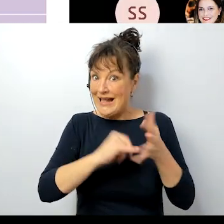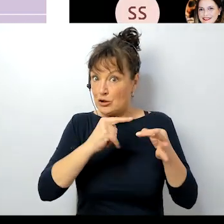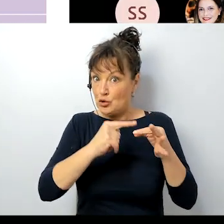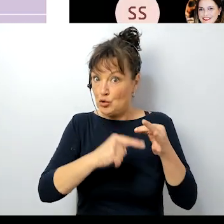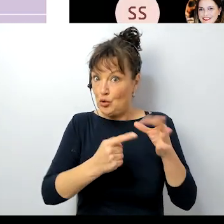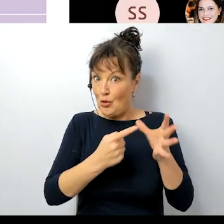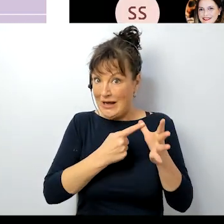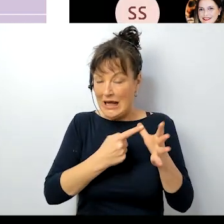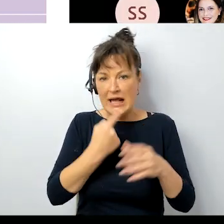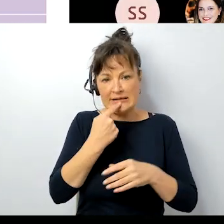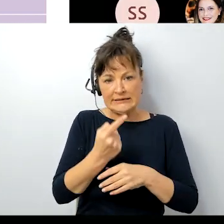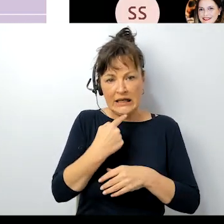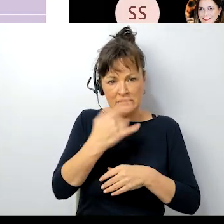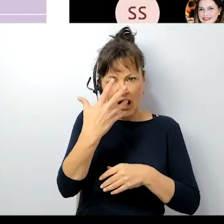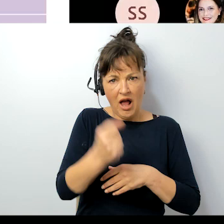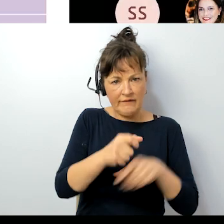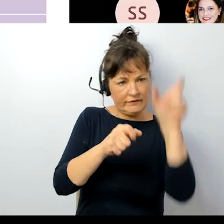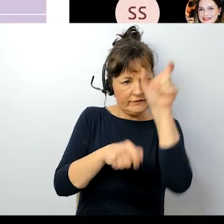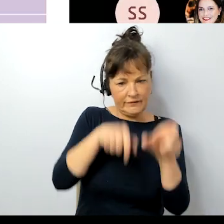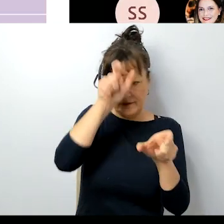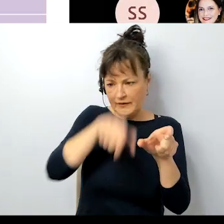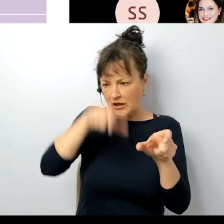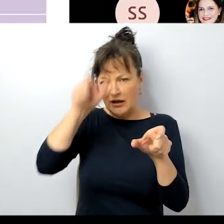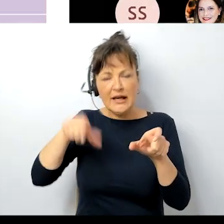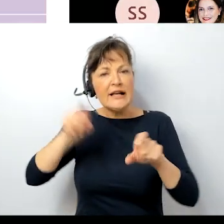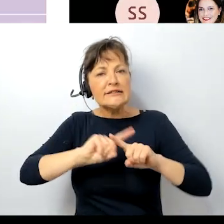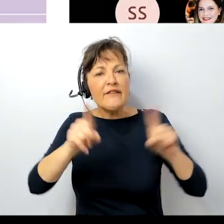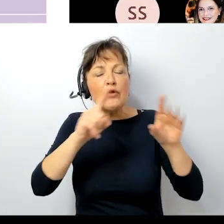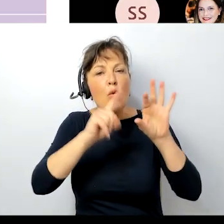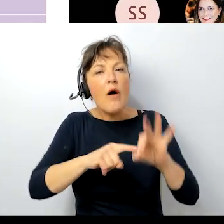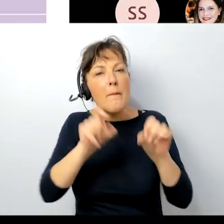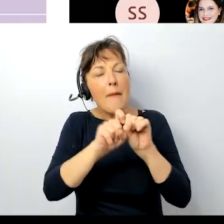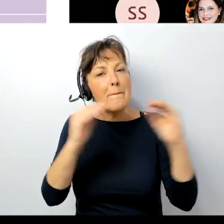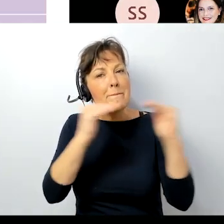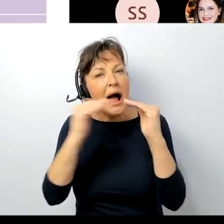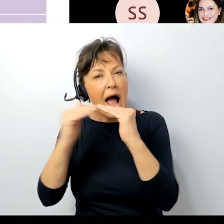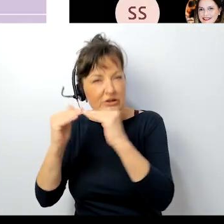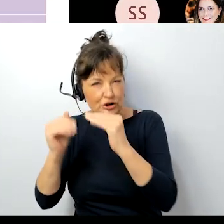The SCQF highlights that you can gain the same level of qualification in different